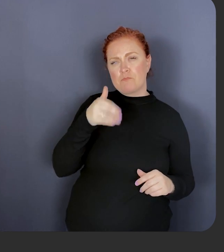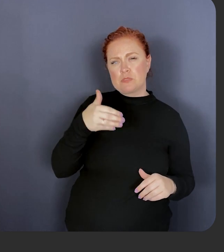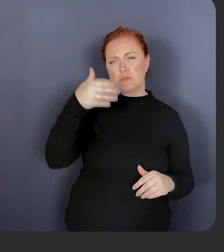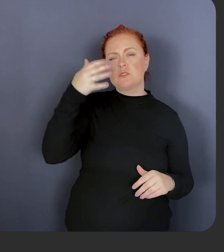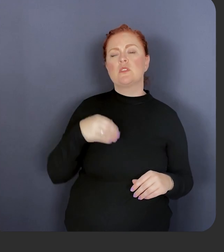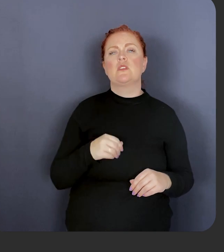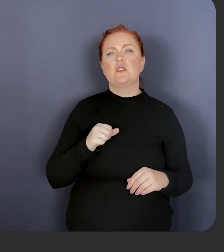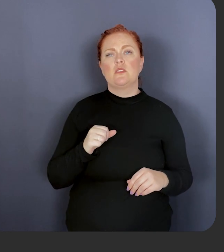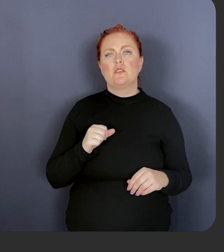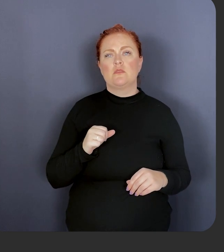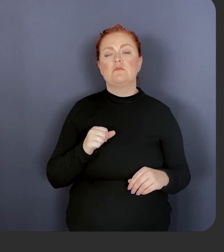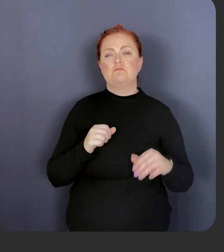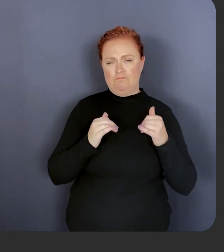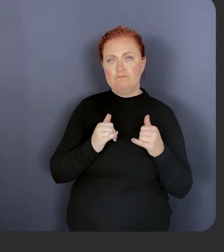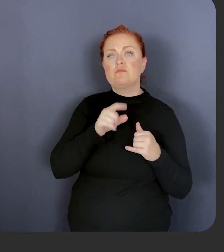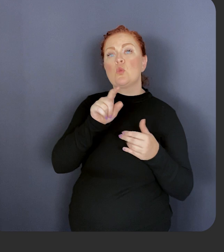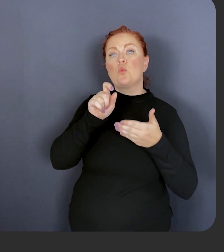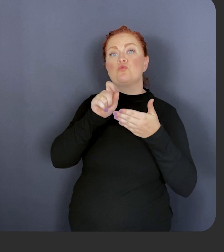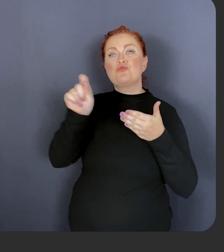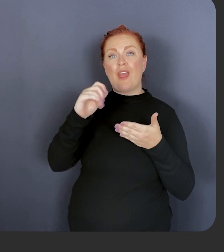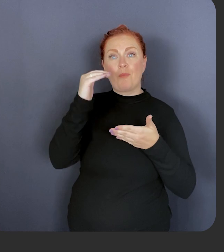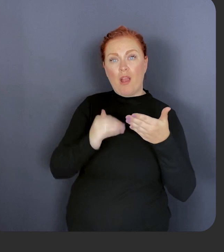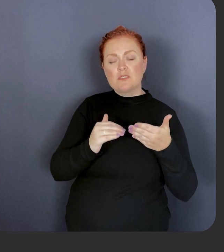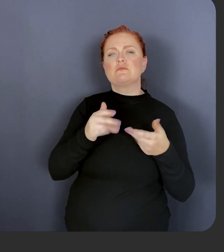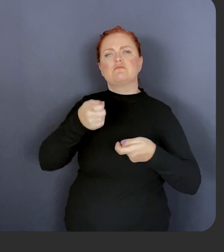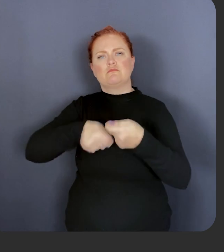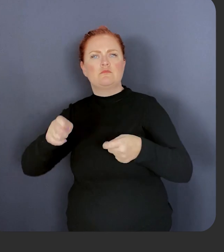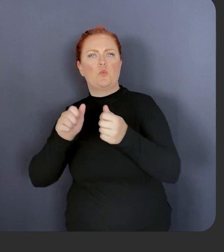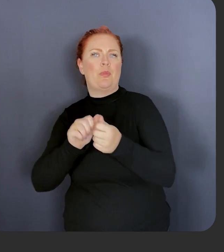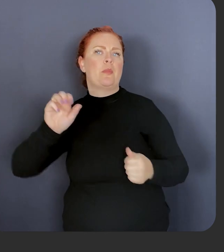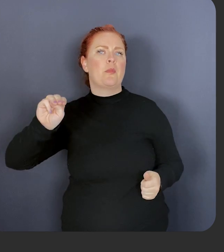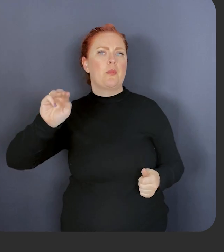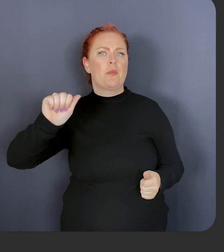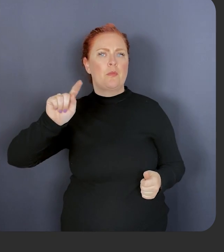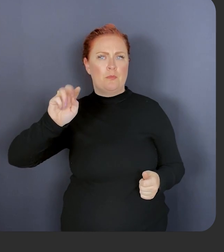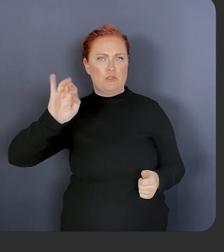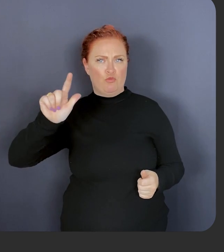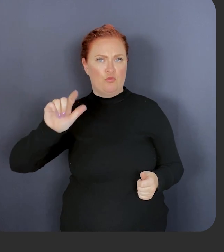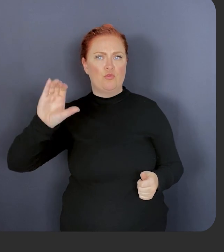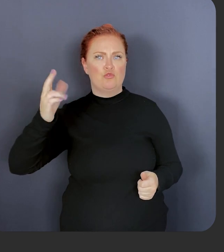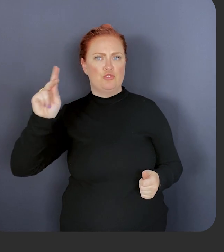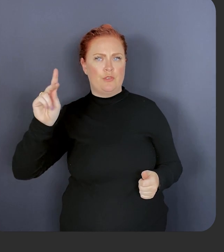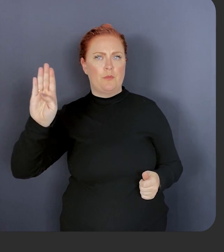And we're going to be replacing the check boxes with material check boxes. So first, if we go to our code--